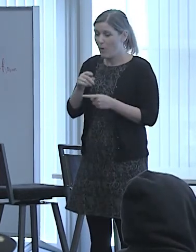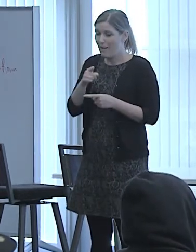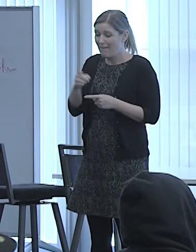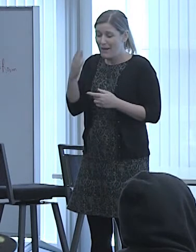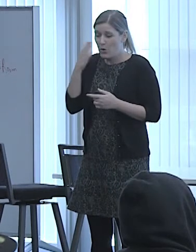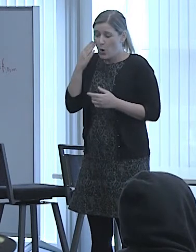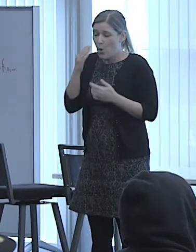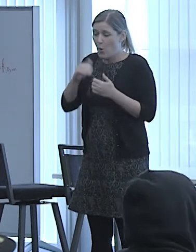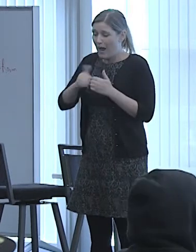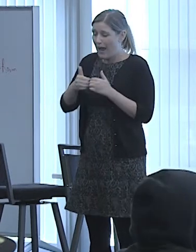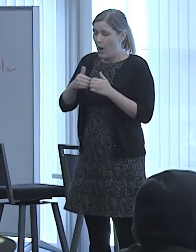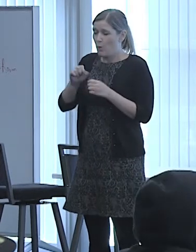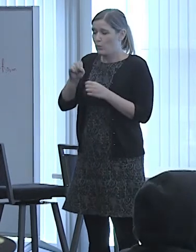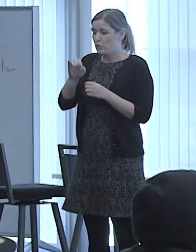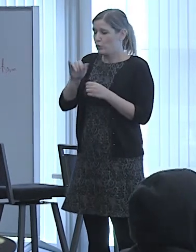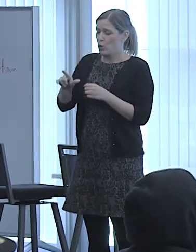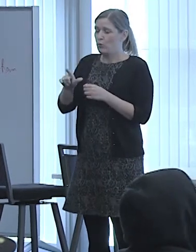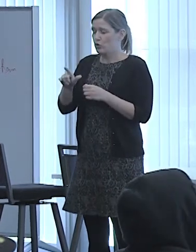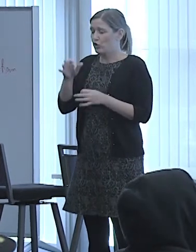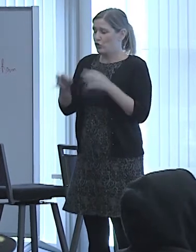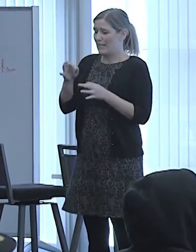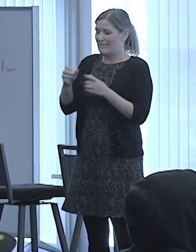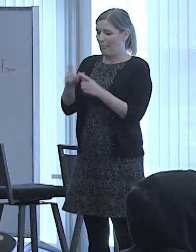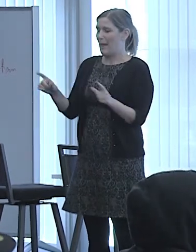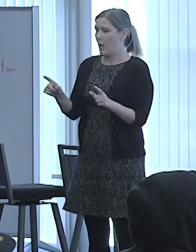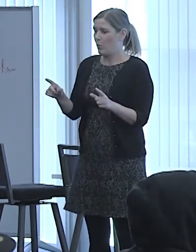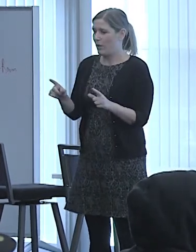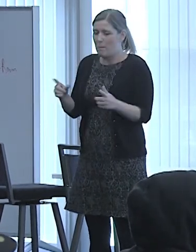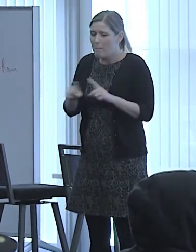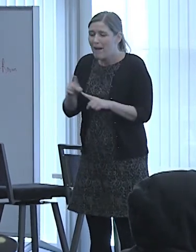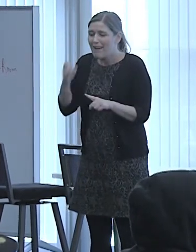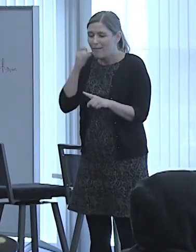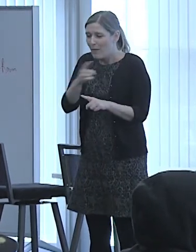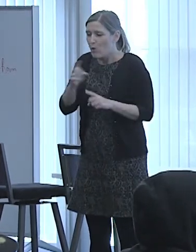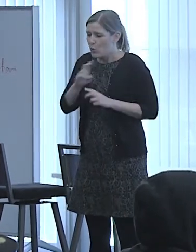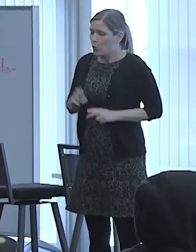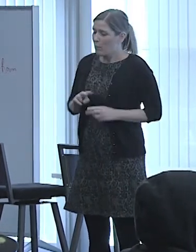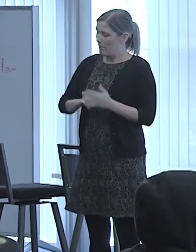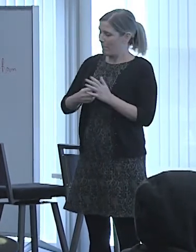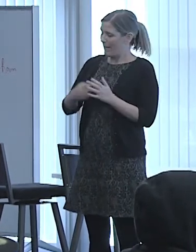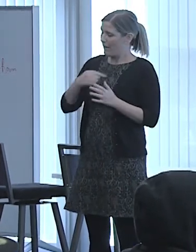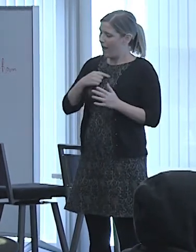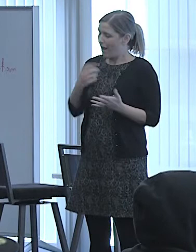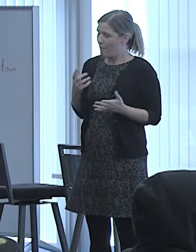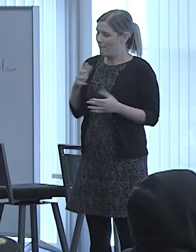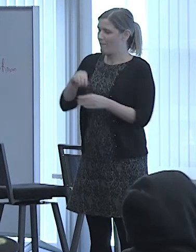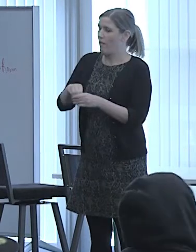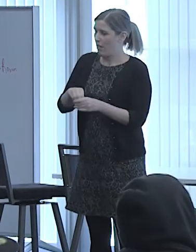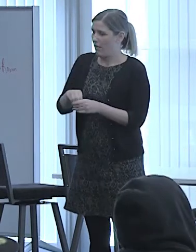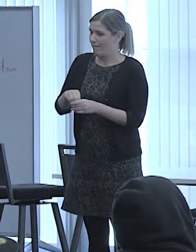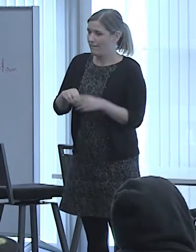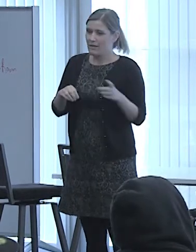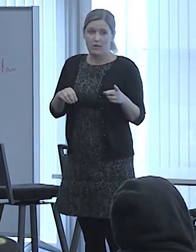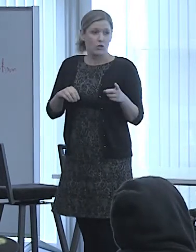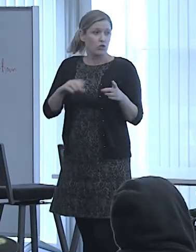social justice language, but because they're human beings. This is a trans person who's never been to a trans-activist space, that doesn't matter